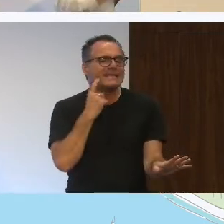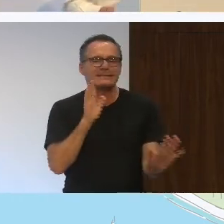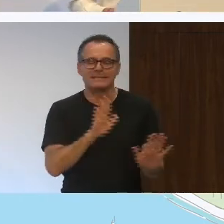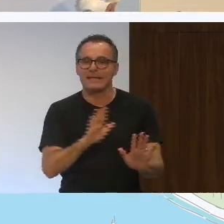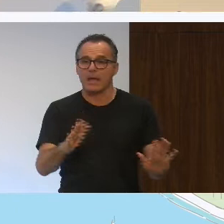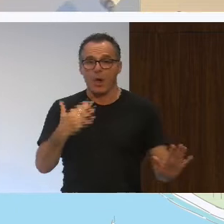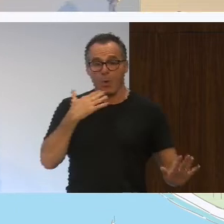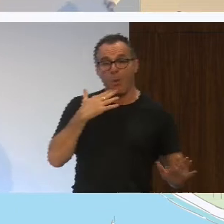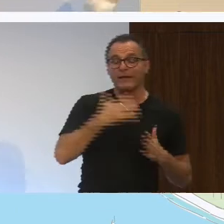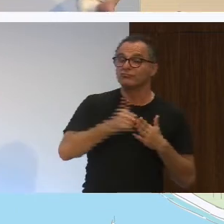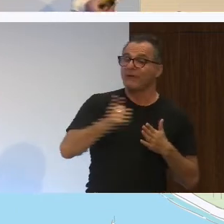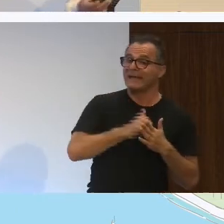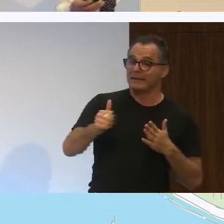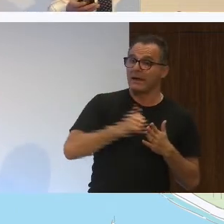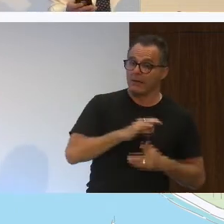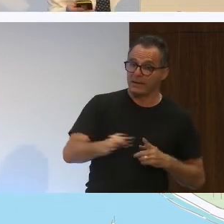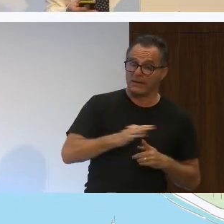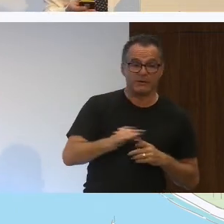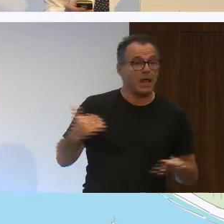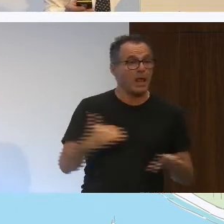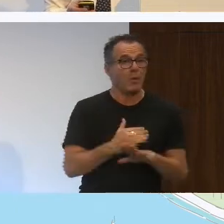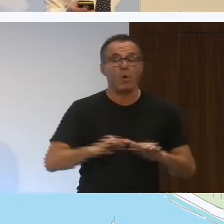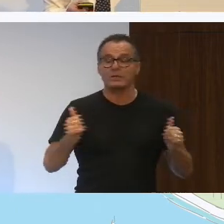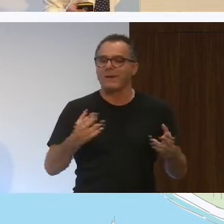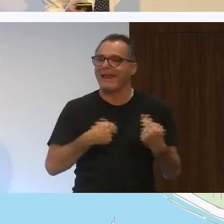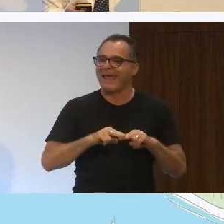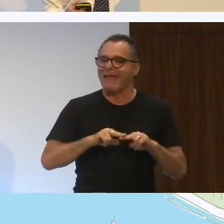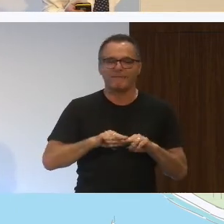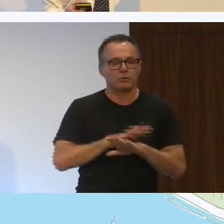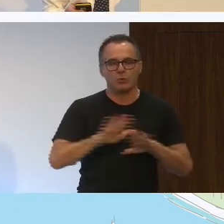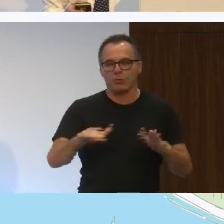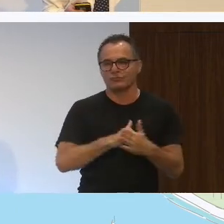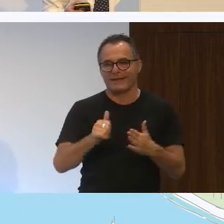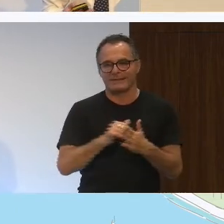and it works really well here time, it can be it can be quite difficult. Okay.